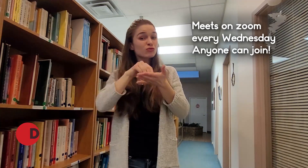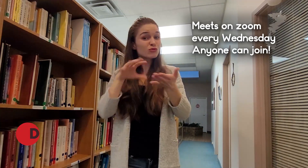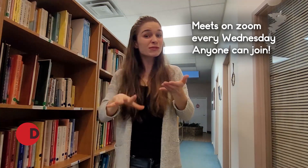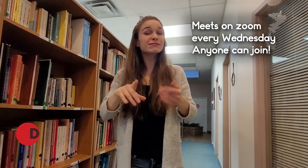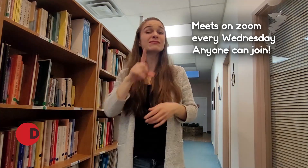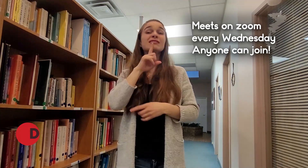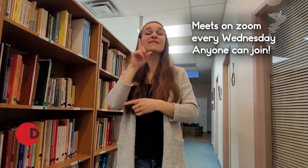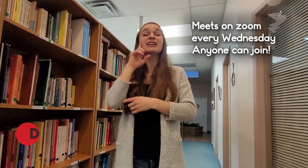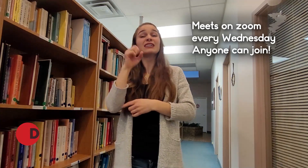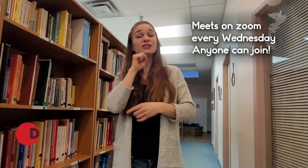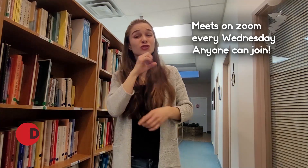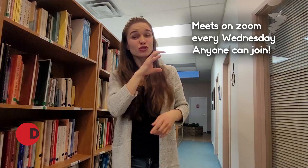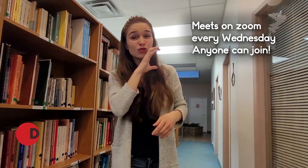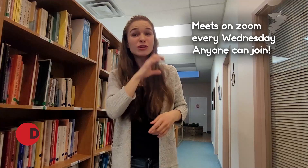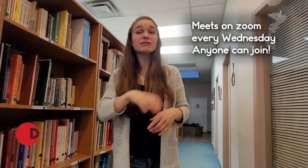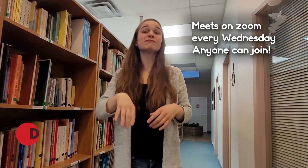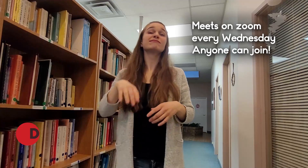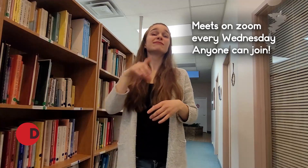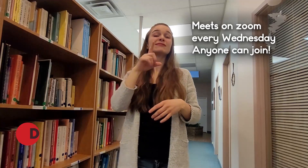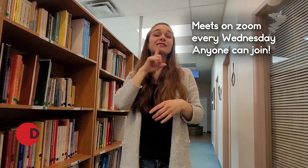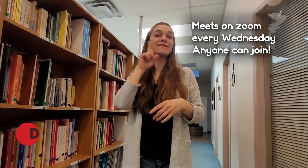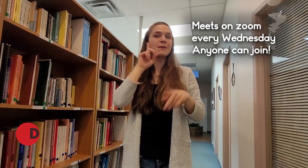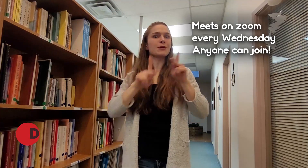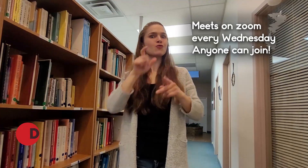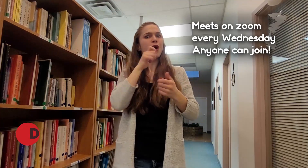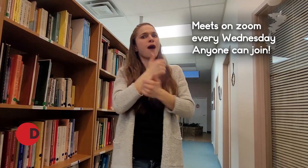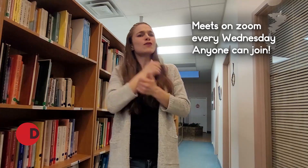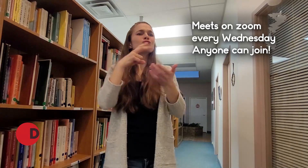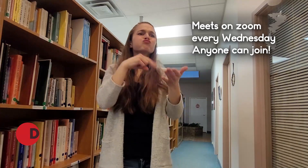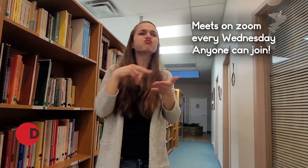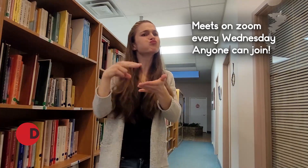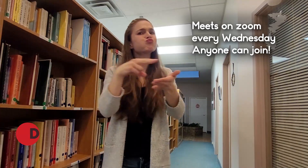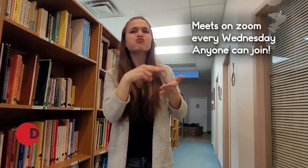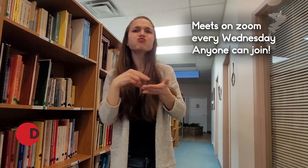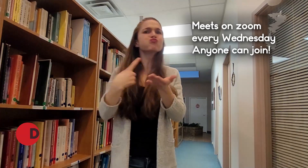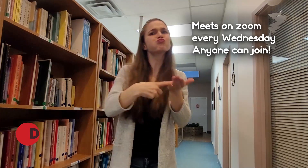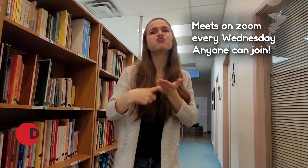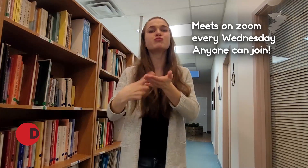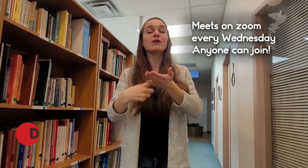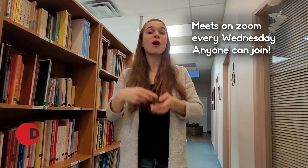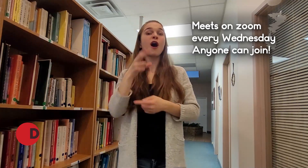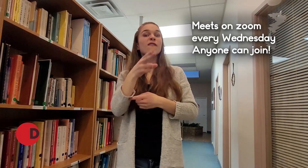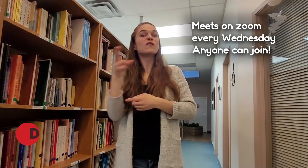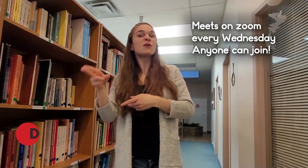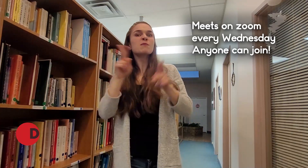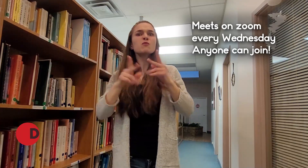Deaf instructors, ASL interpreter students, Deaf seniors, Deaf who love to read,